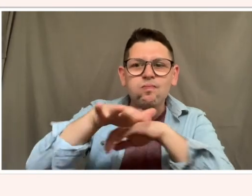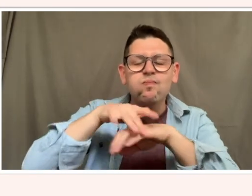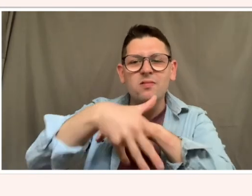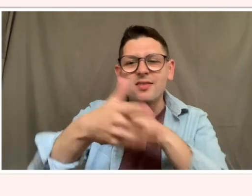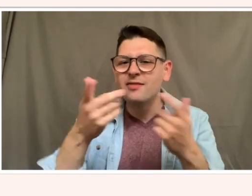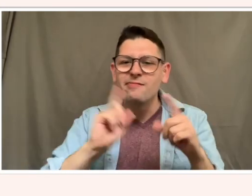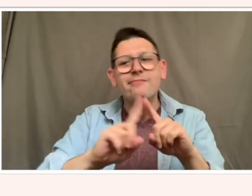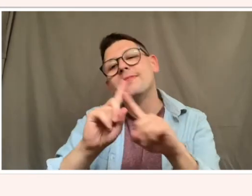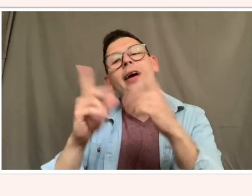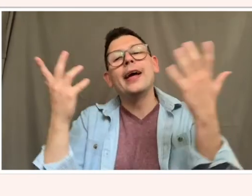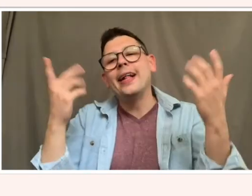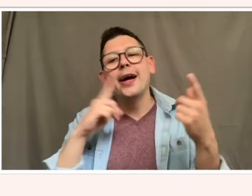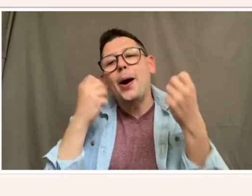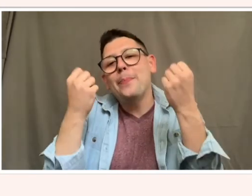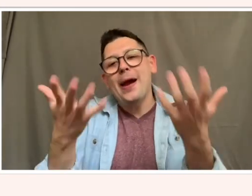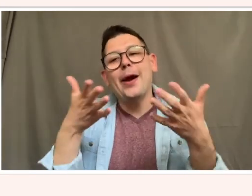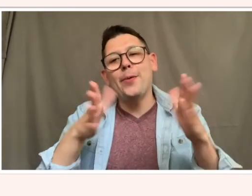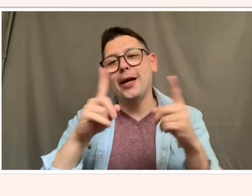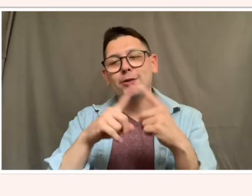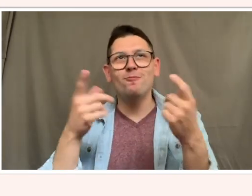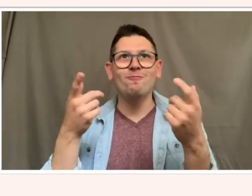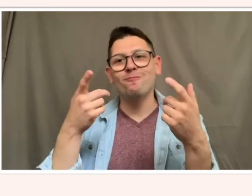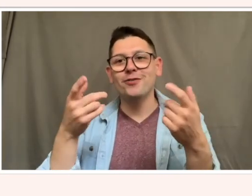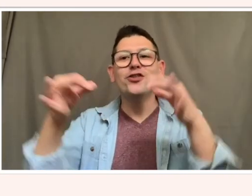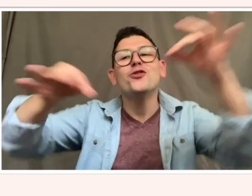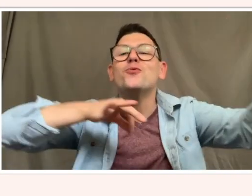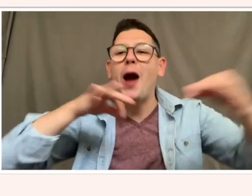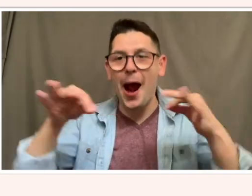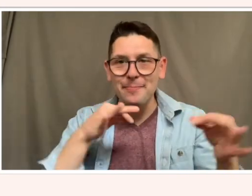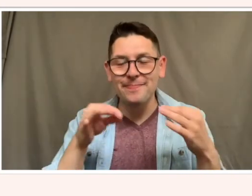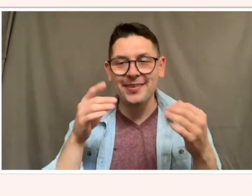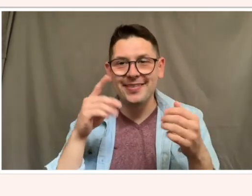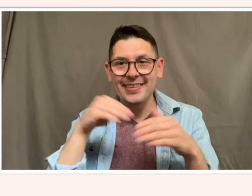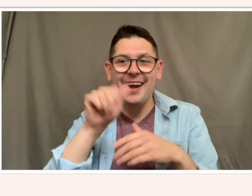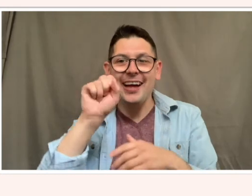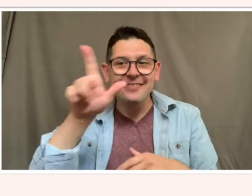We have one where there's a candy factory and you can see candy coming off the conveyor belt